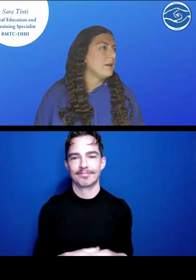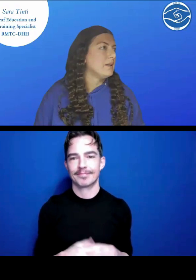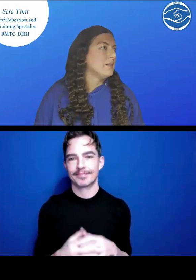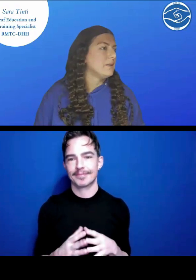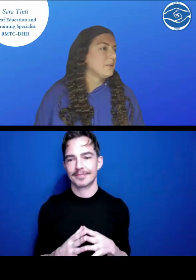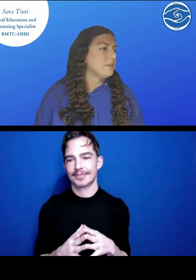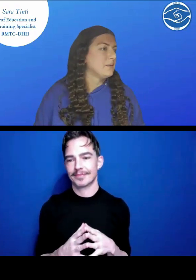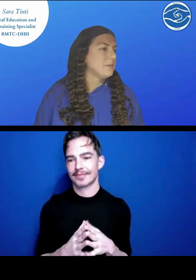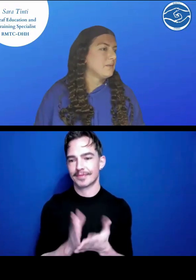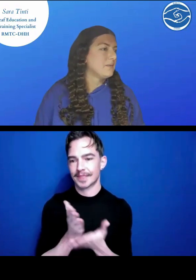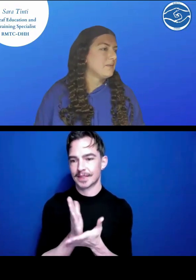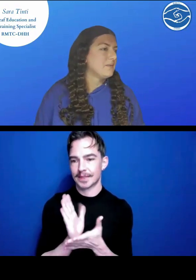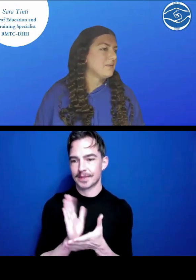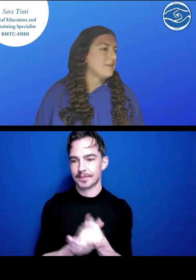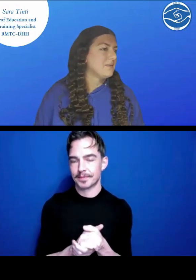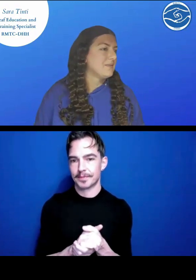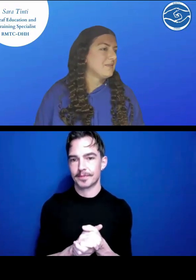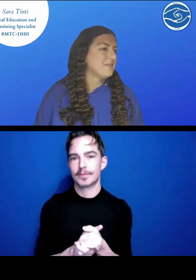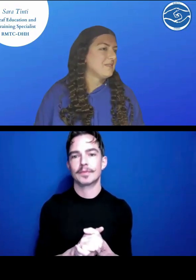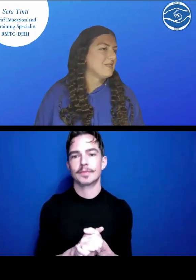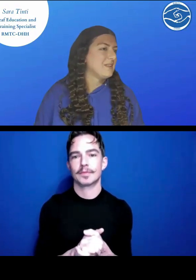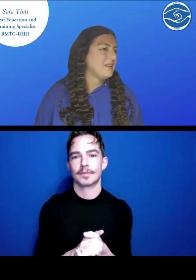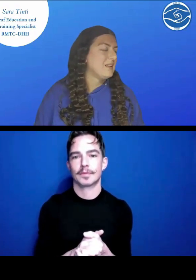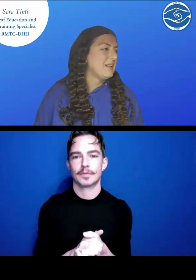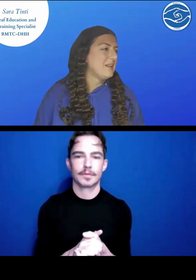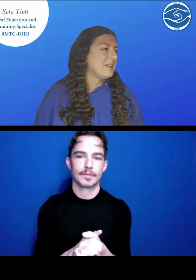All right.